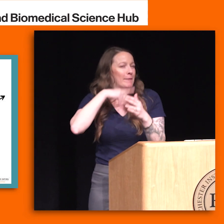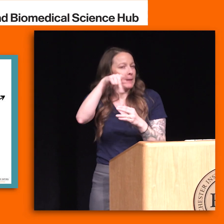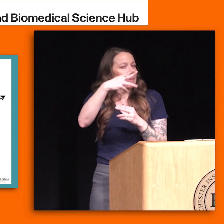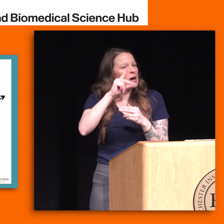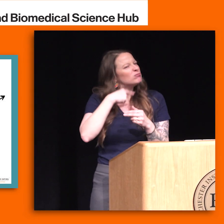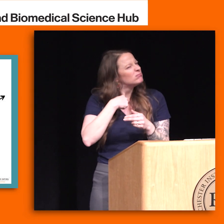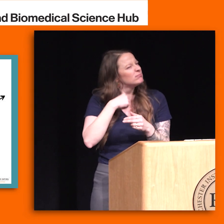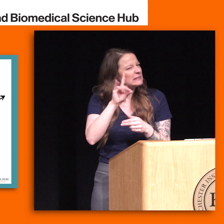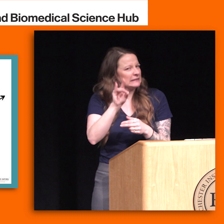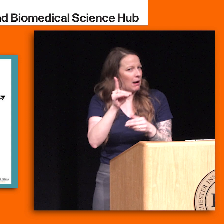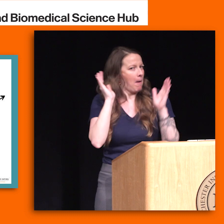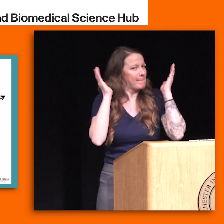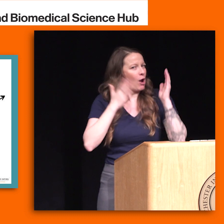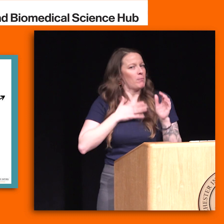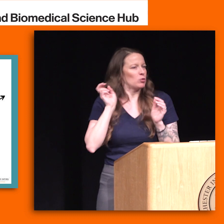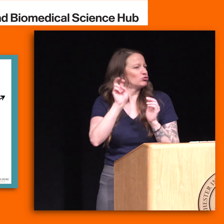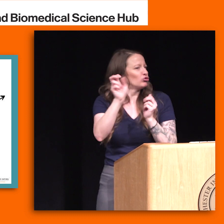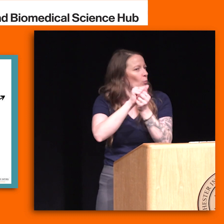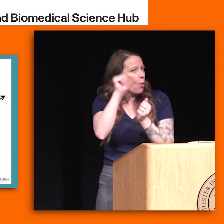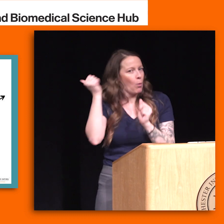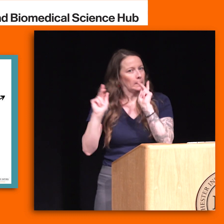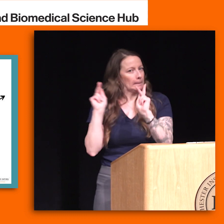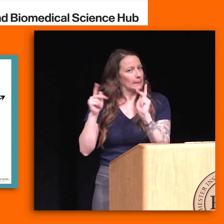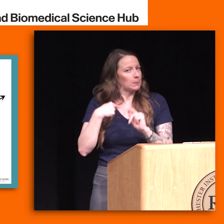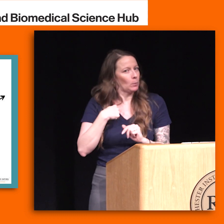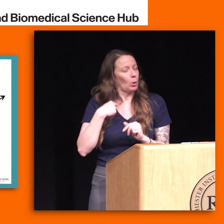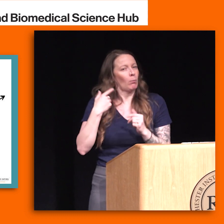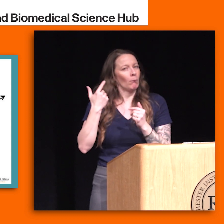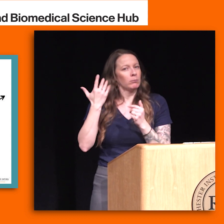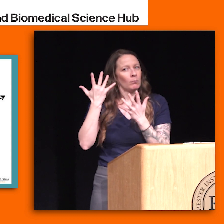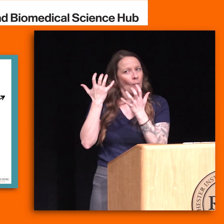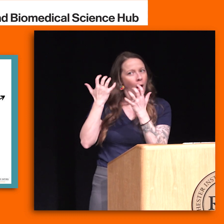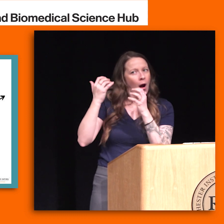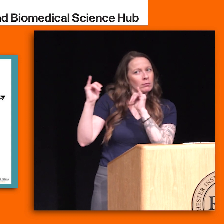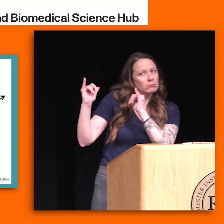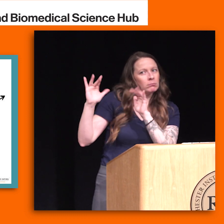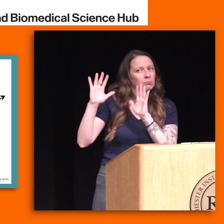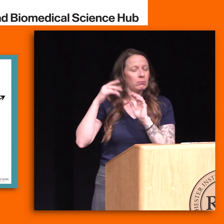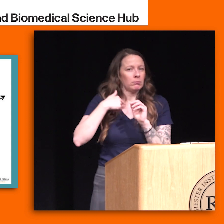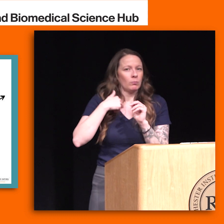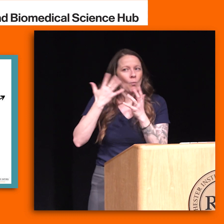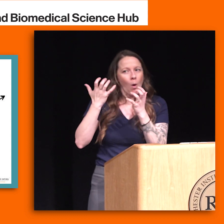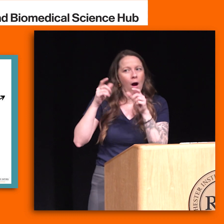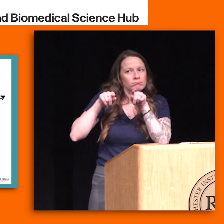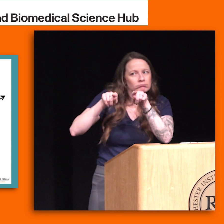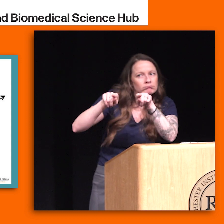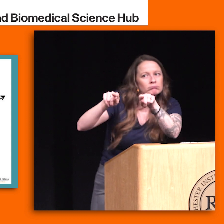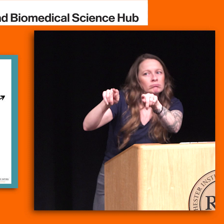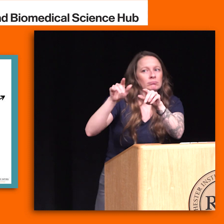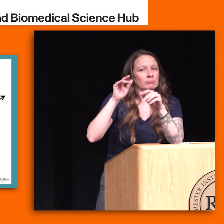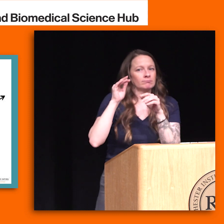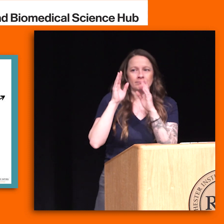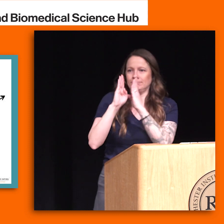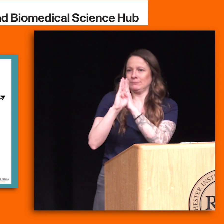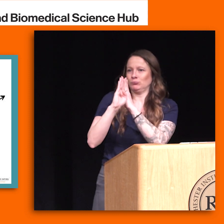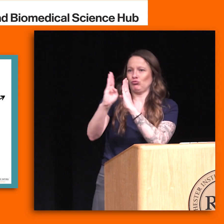graduate school to Phd. I did compare my journey to other people. I thought I would have a similar path,